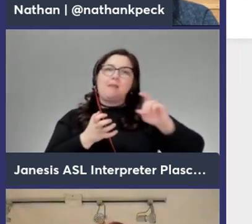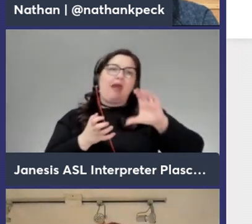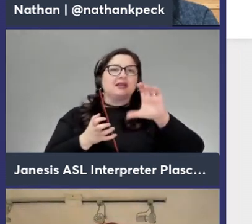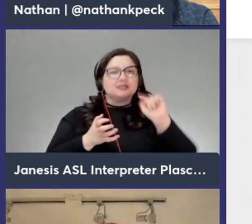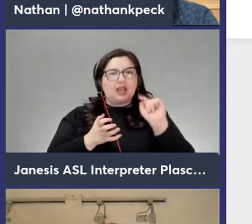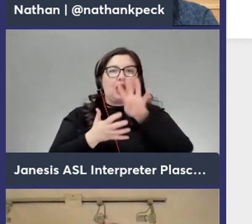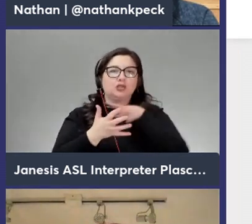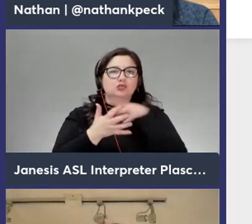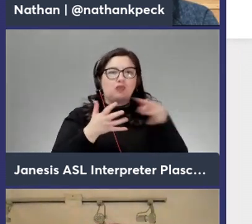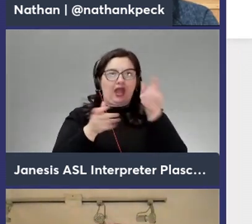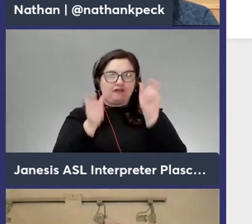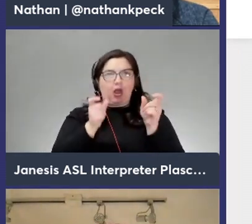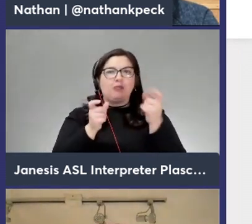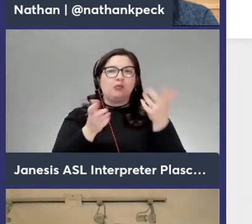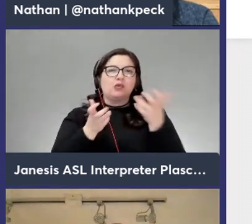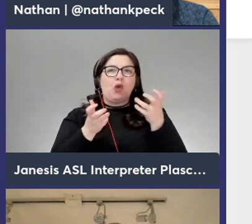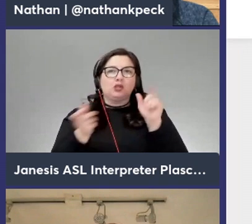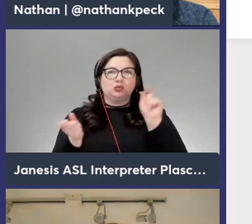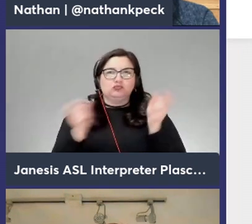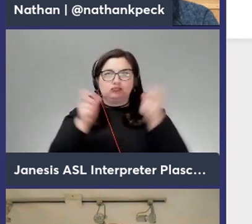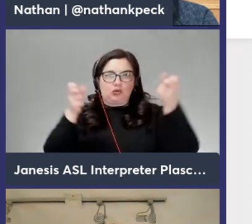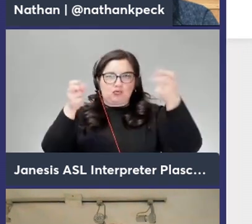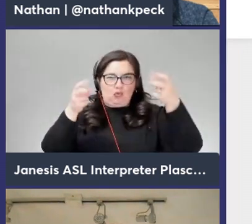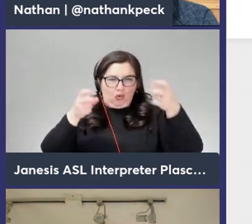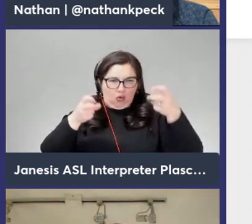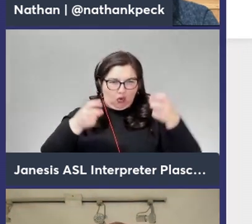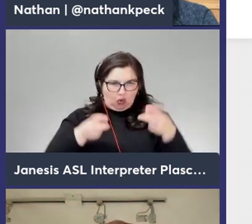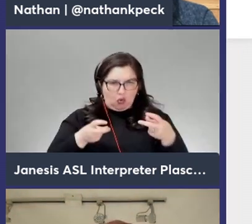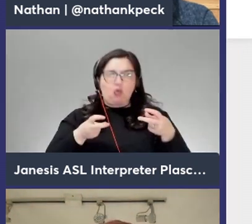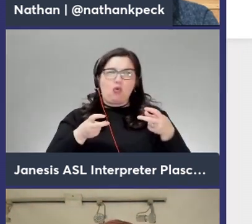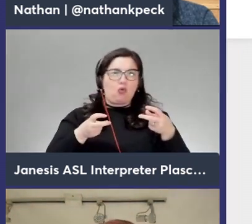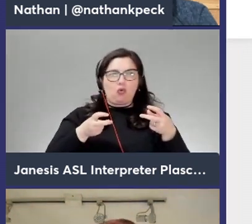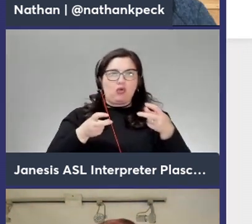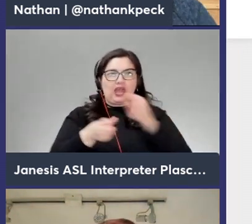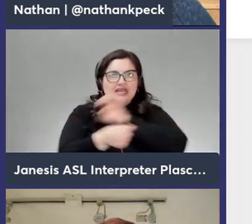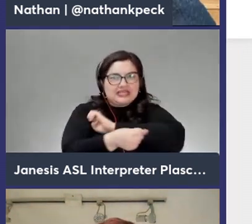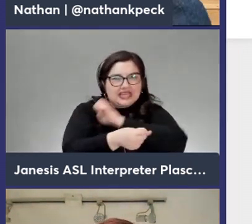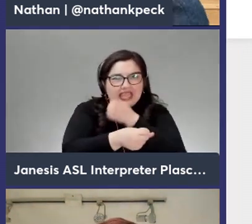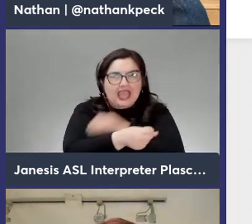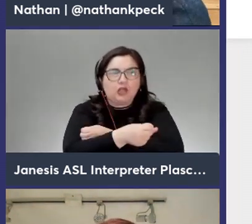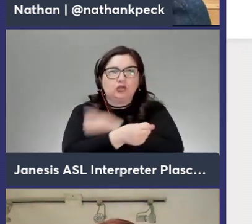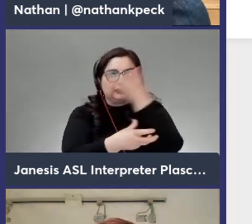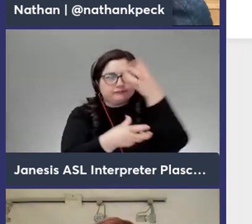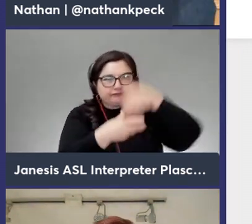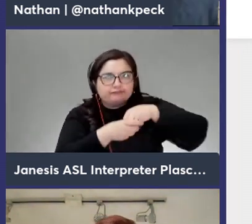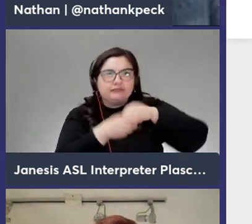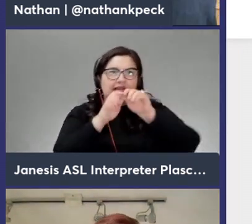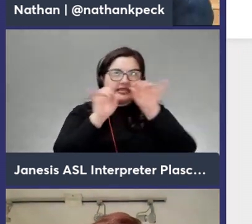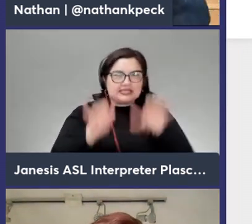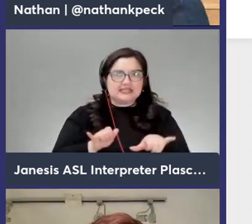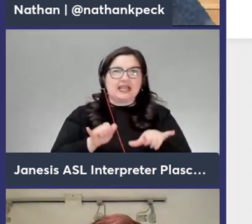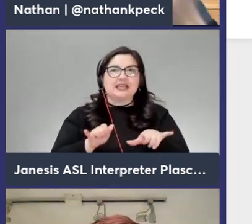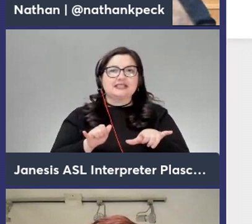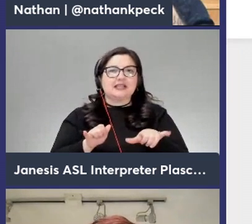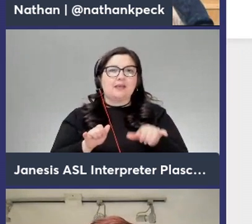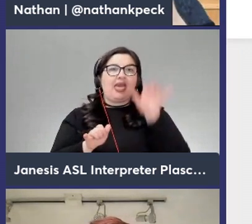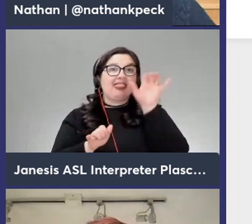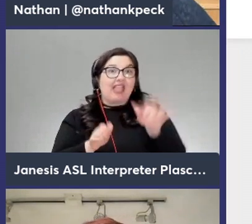in a way that it's encoded in the energy of a system, which is the language that we can talk to our quantum computer in.